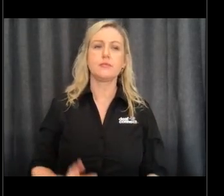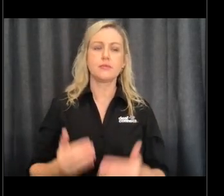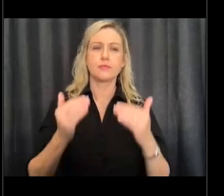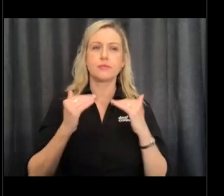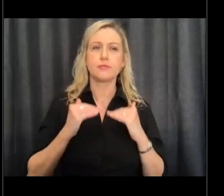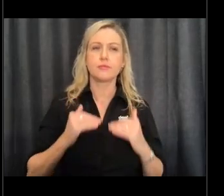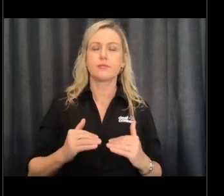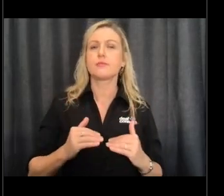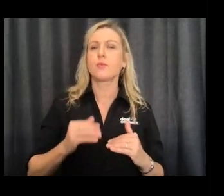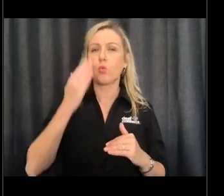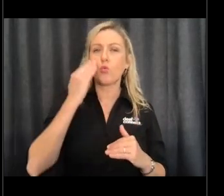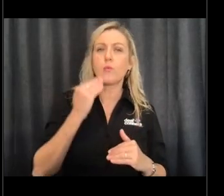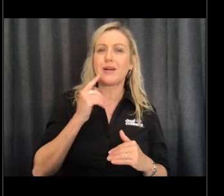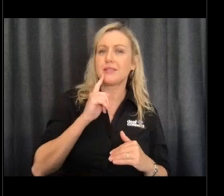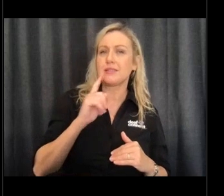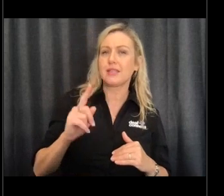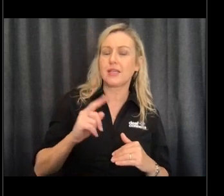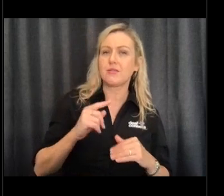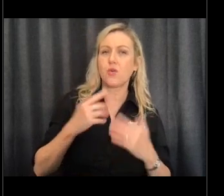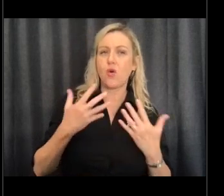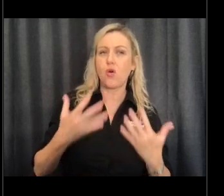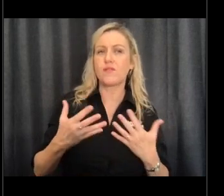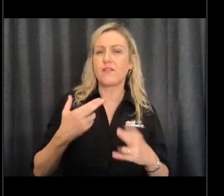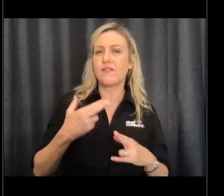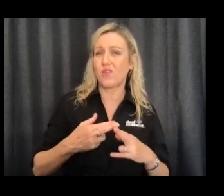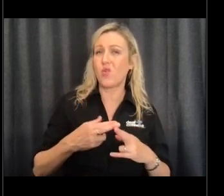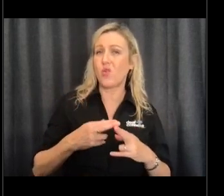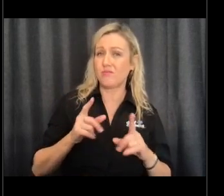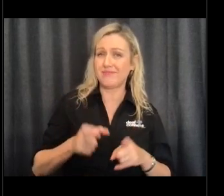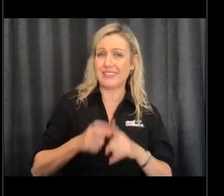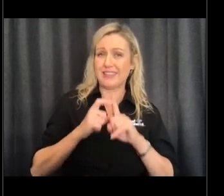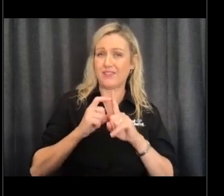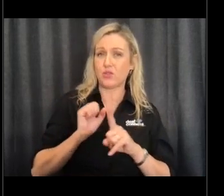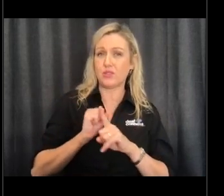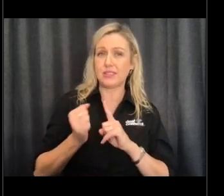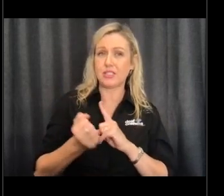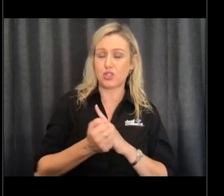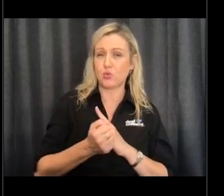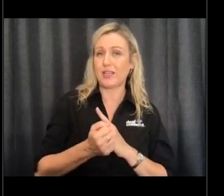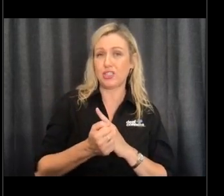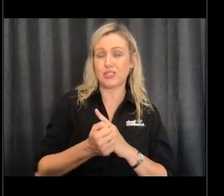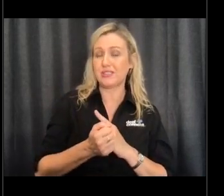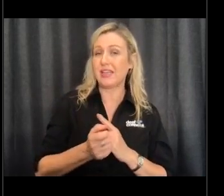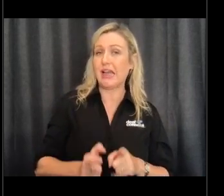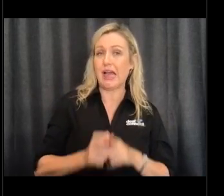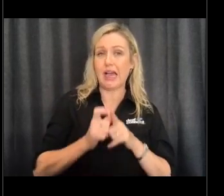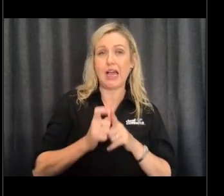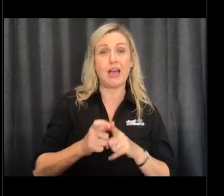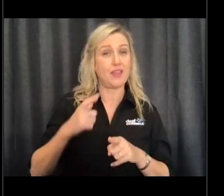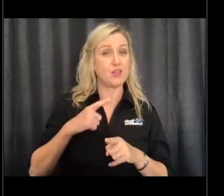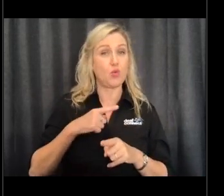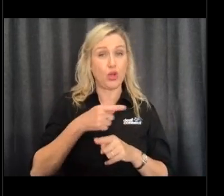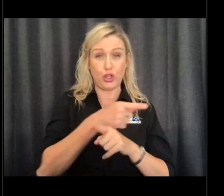That's why we really appreciate...the community workers, counsellors, education